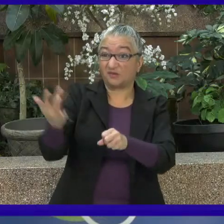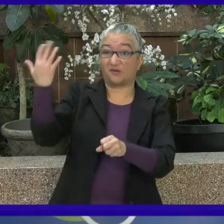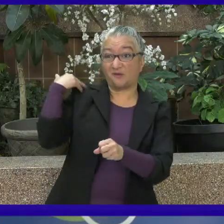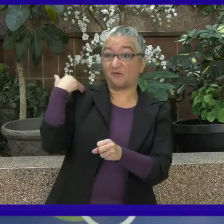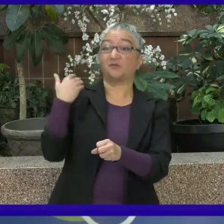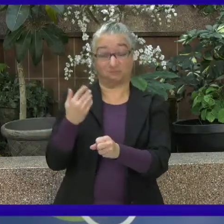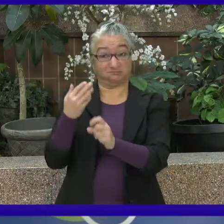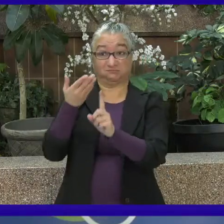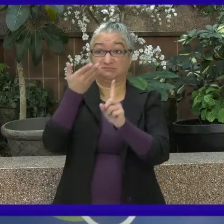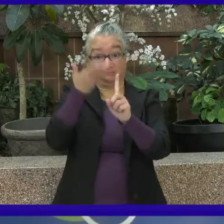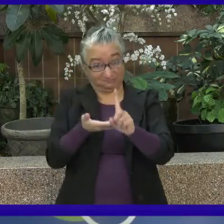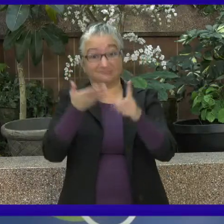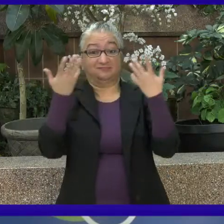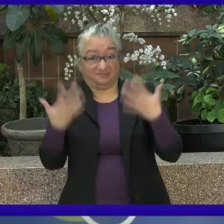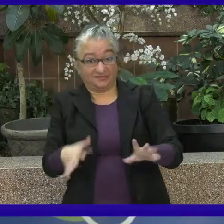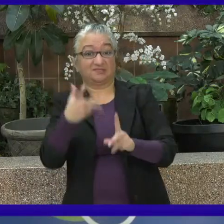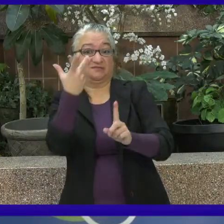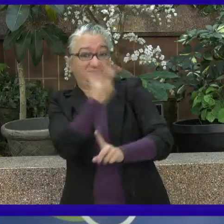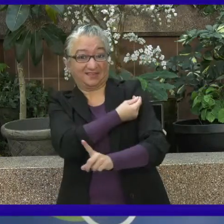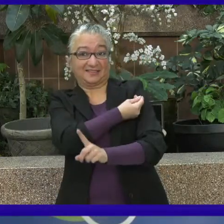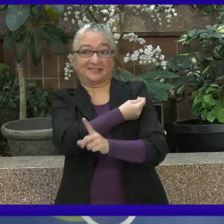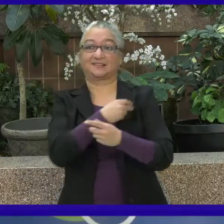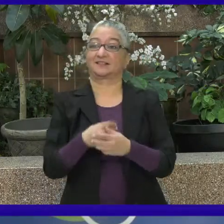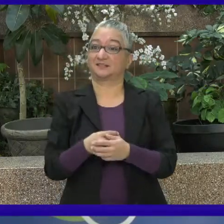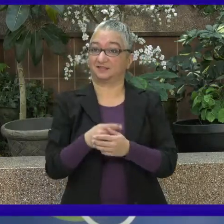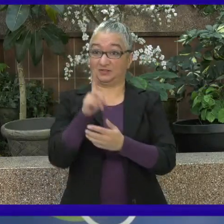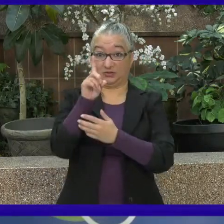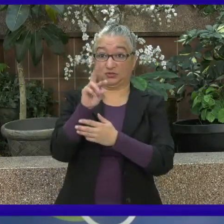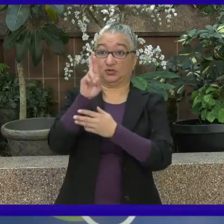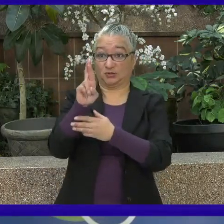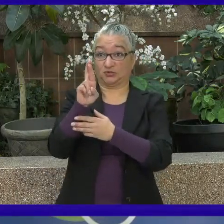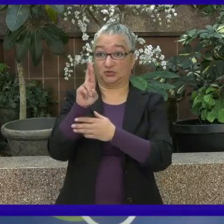i'm sure that none of us could have predicted the journey that was about to begin